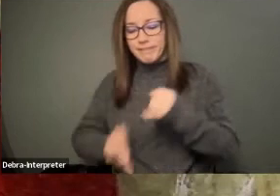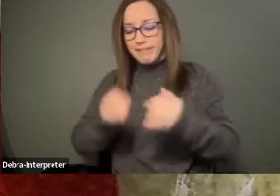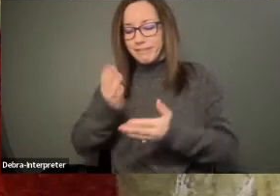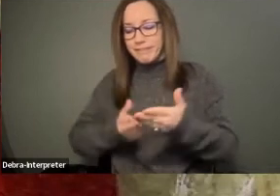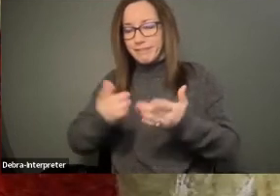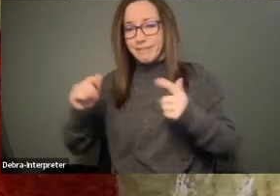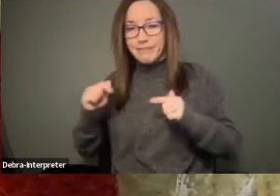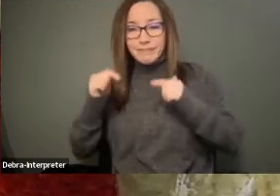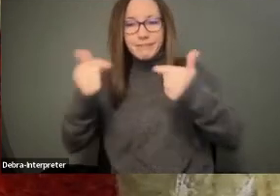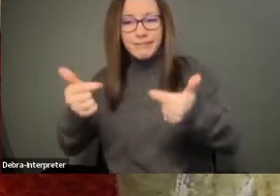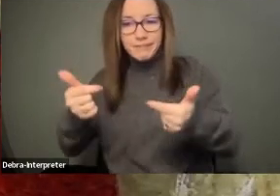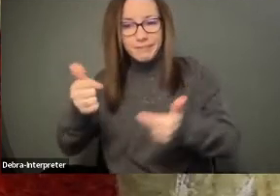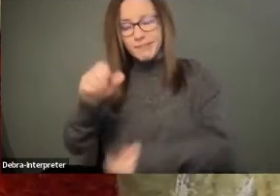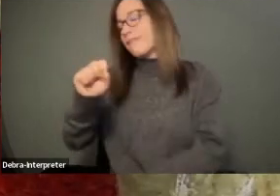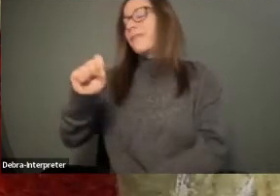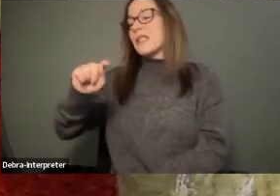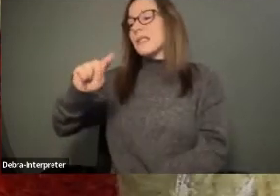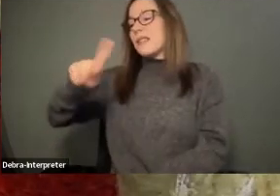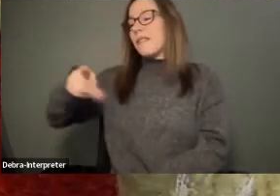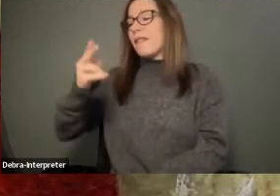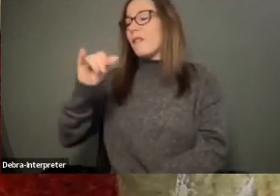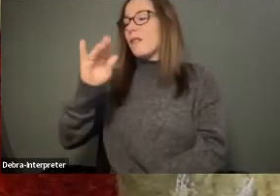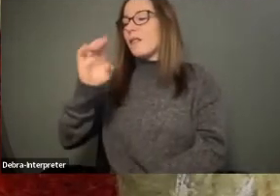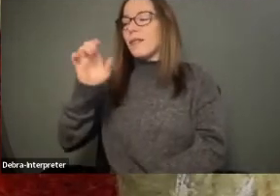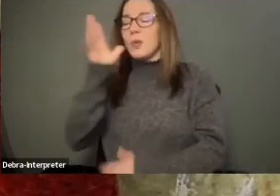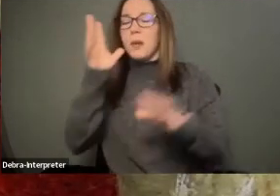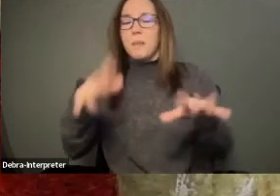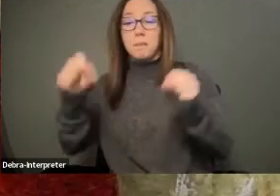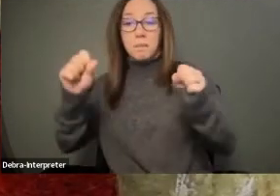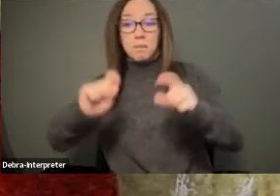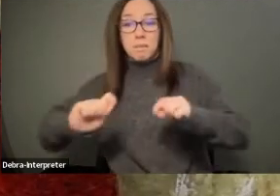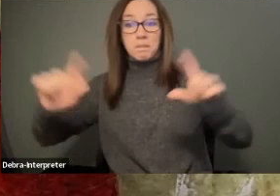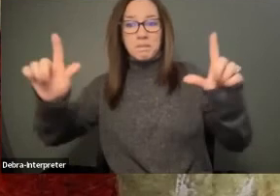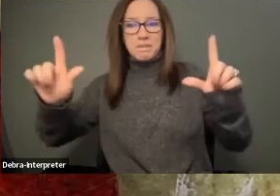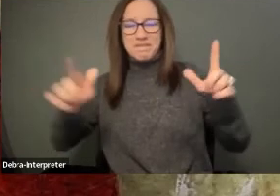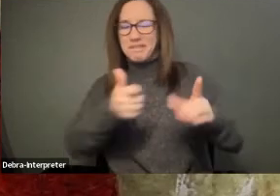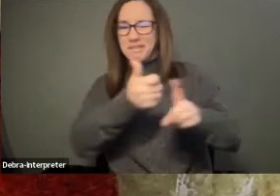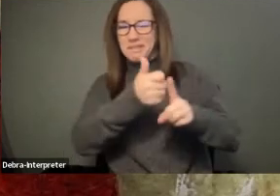component business plan. We will roll right into our last segment. I will give Stephanie the mic back and